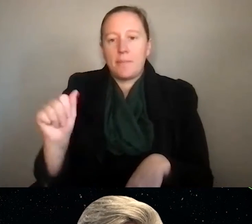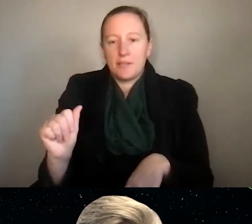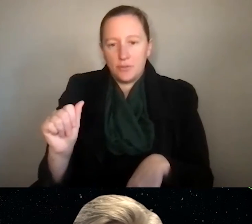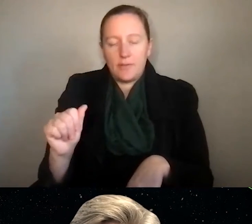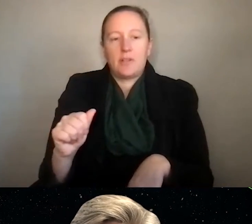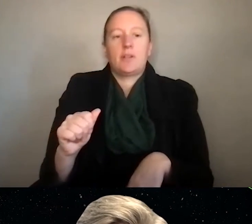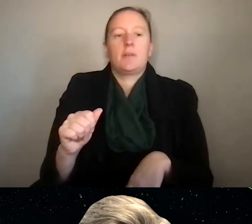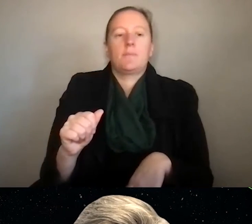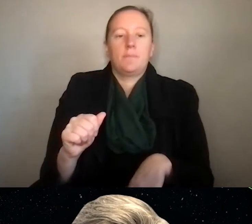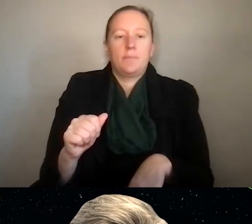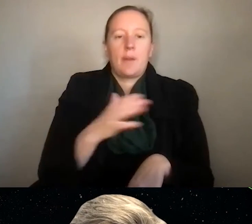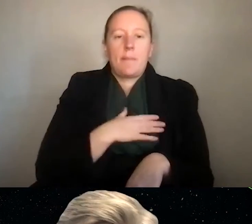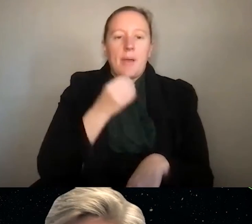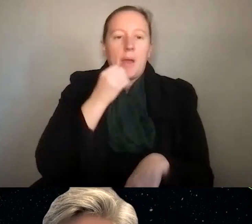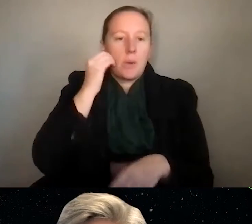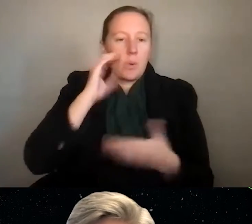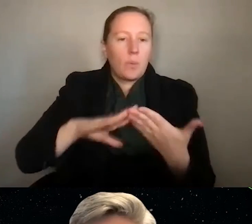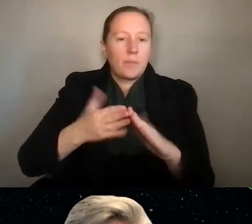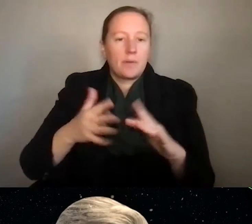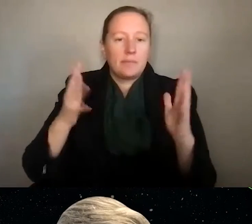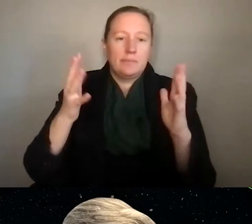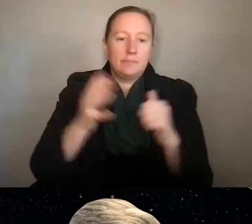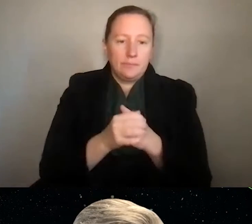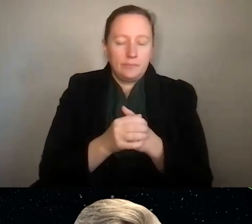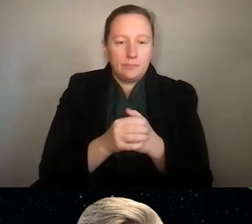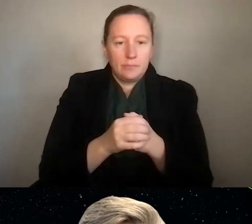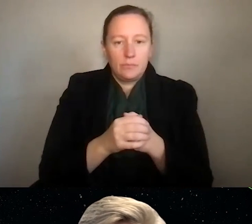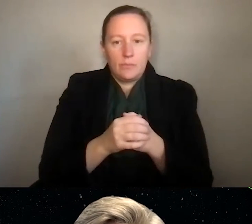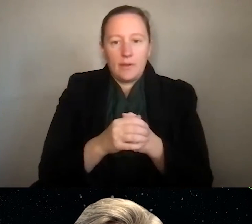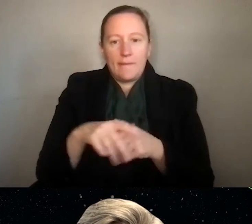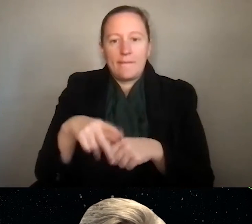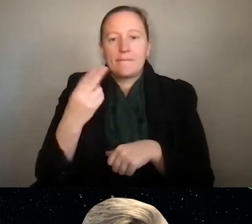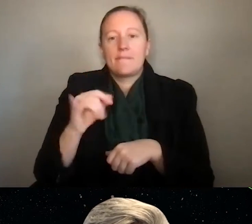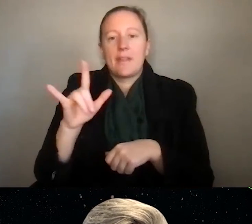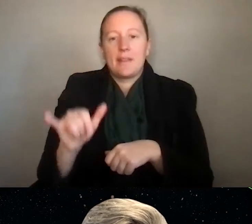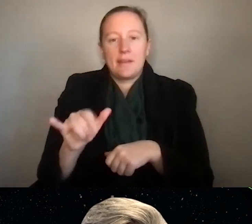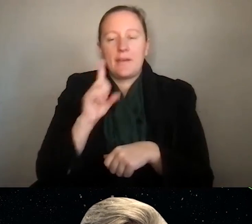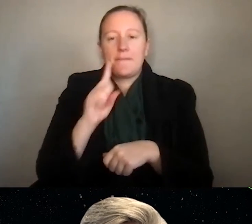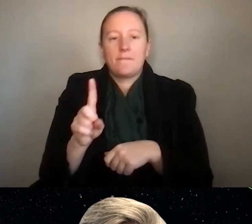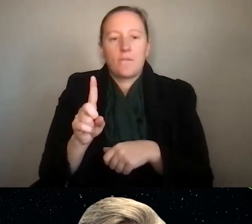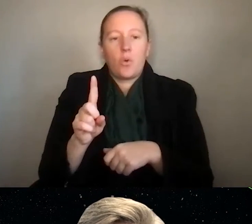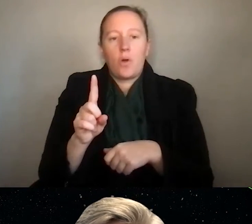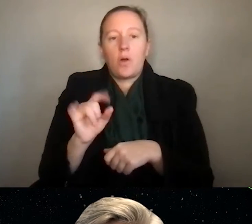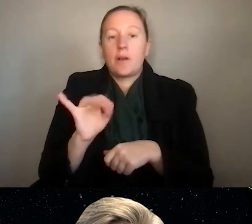Pennsylvania, that's my hometown. So yay - Philly. For those unable to join in person,